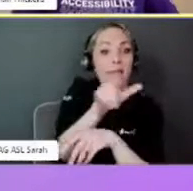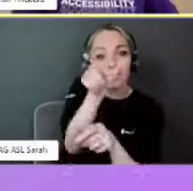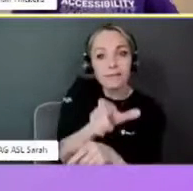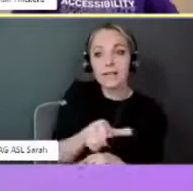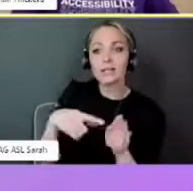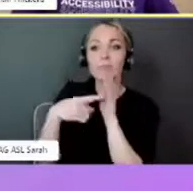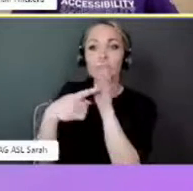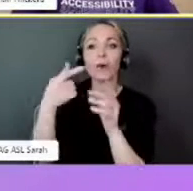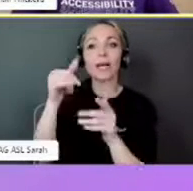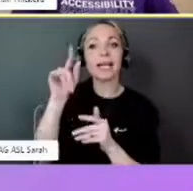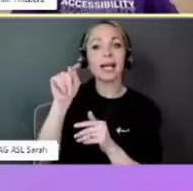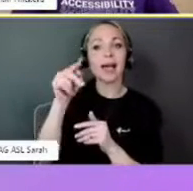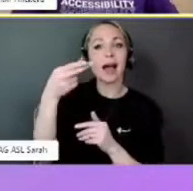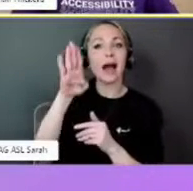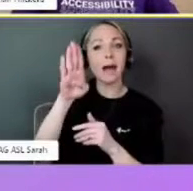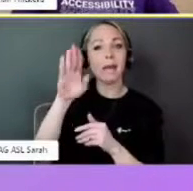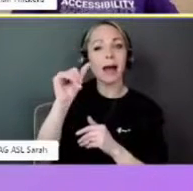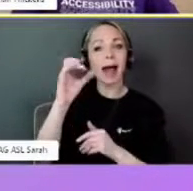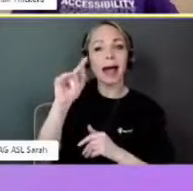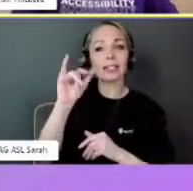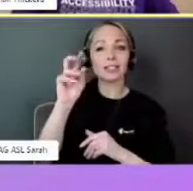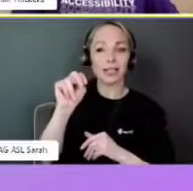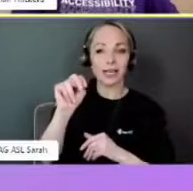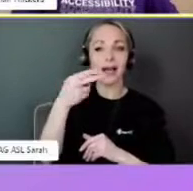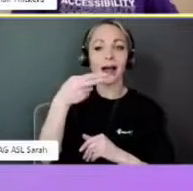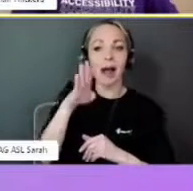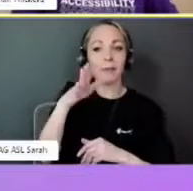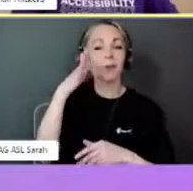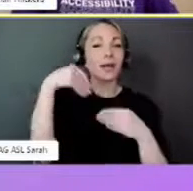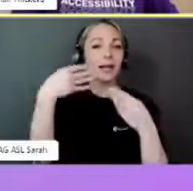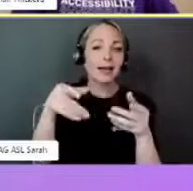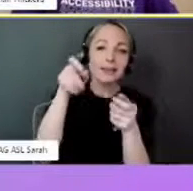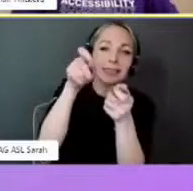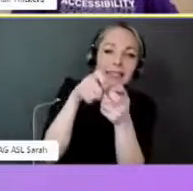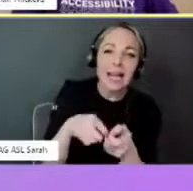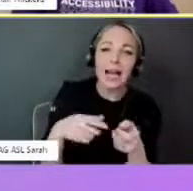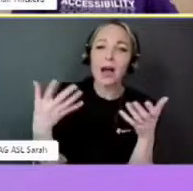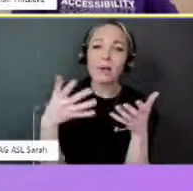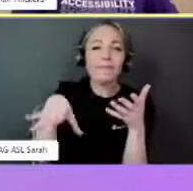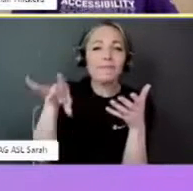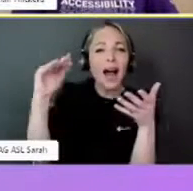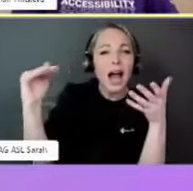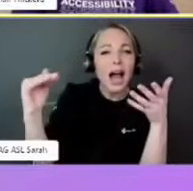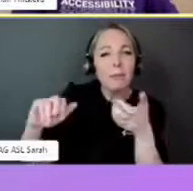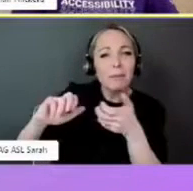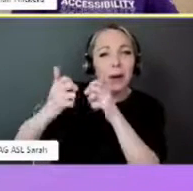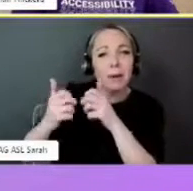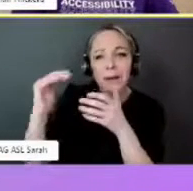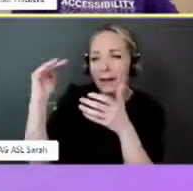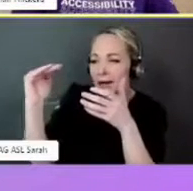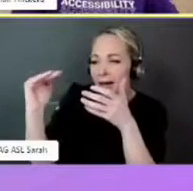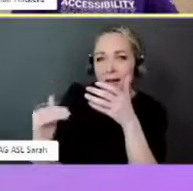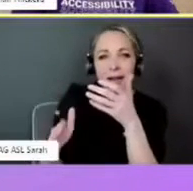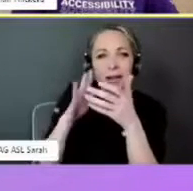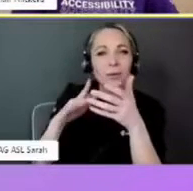to check out the full details in axe Developer Hub. As soon as the necessary number of issues are fixed, the check will go to green and allow the PR